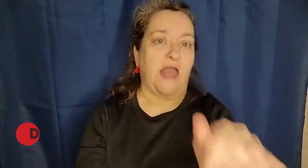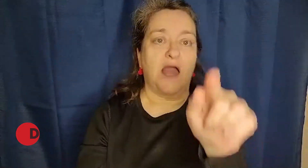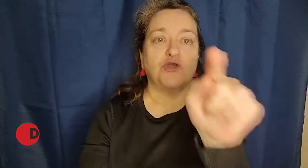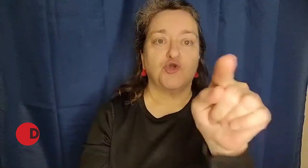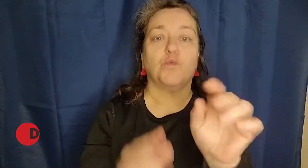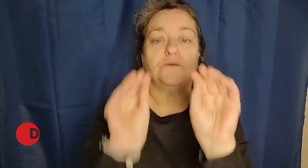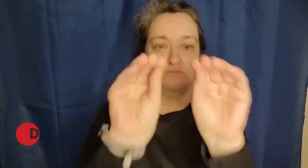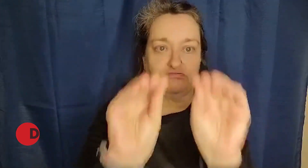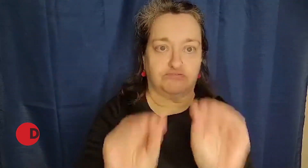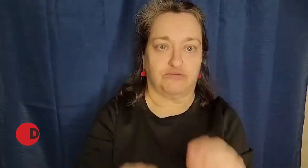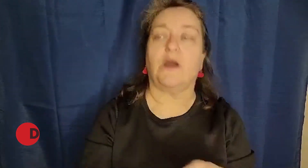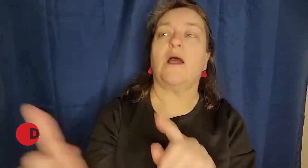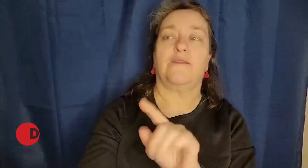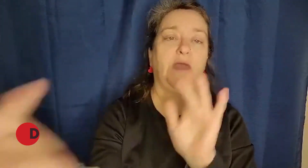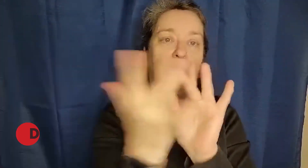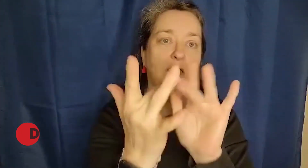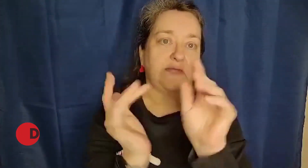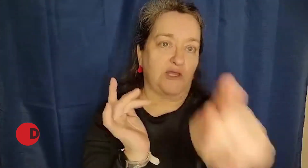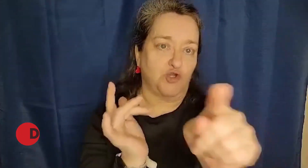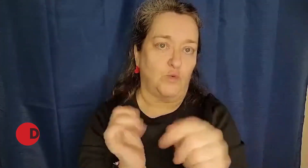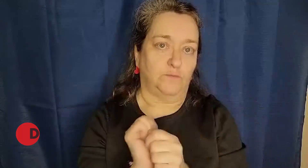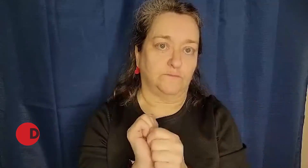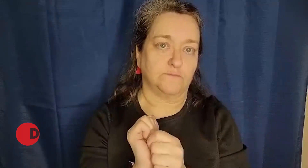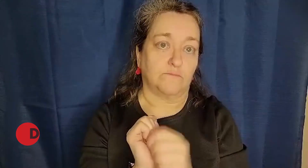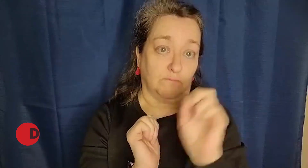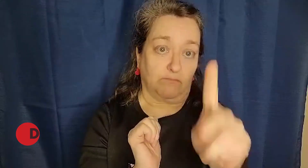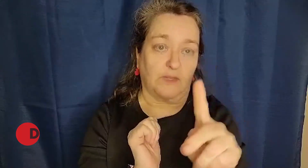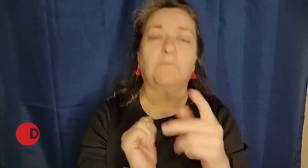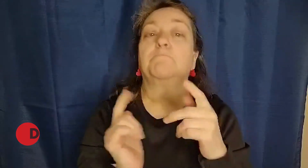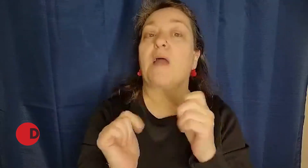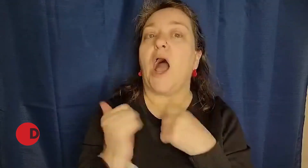submitted your application and I will contact you.